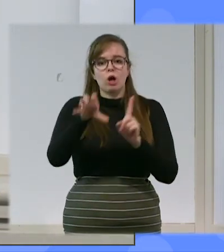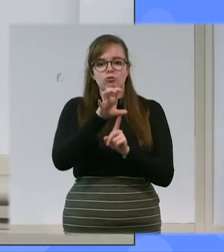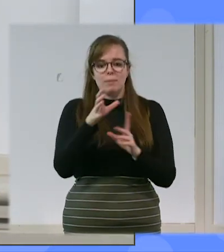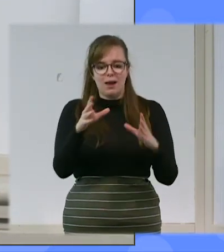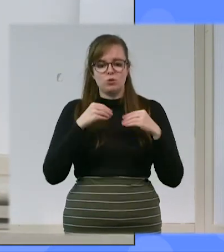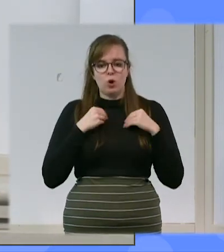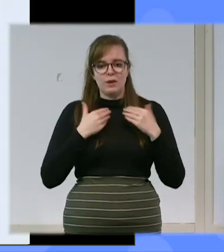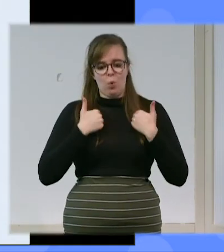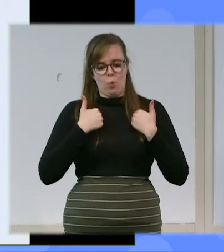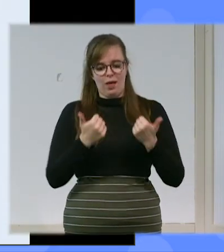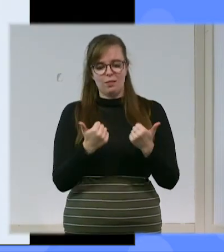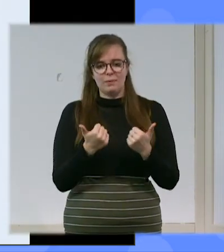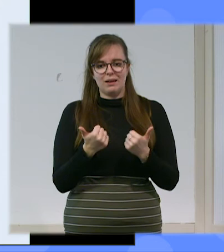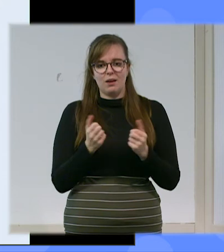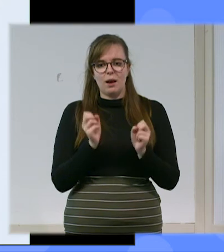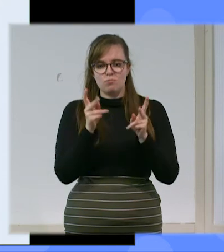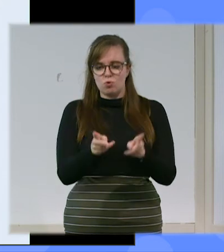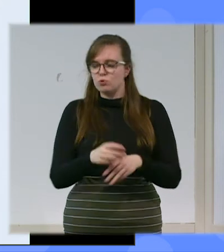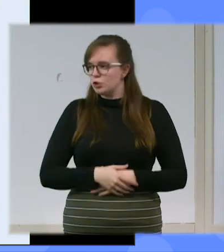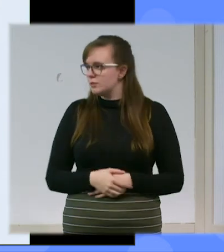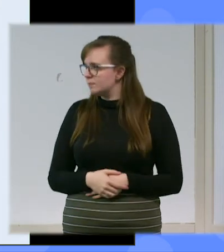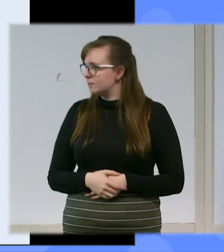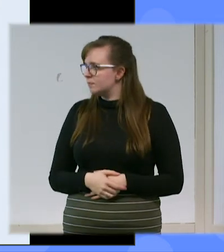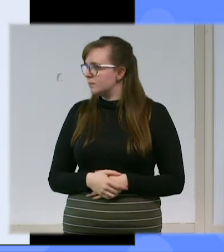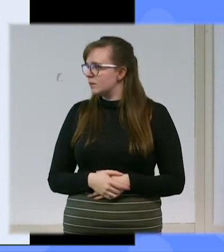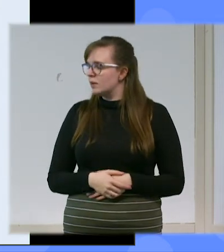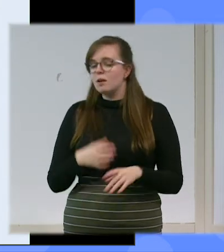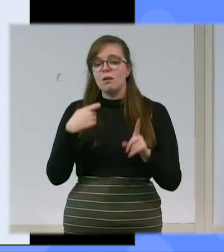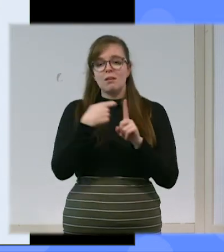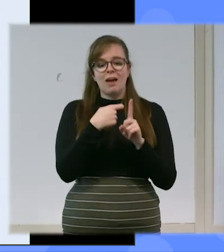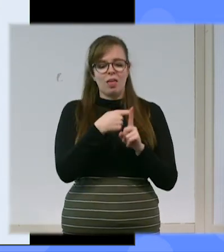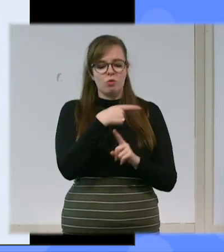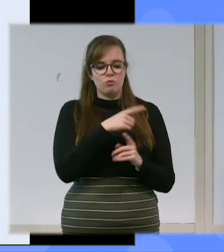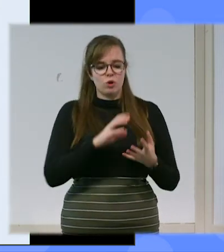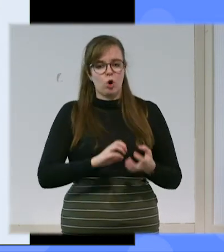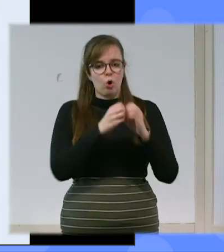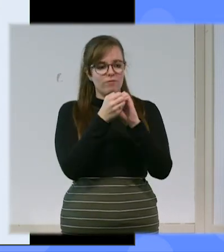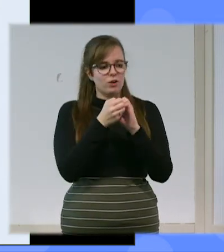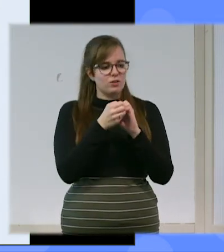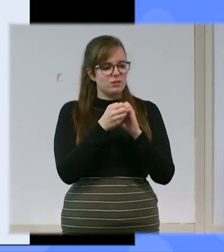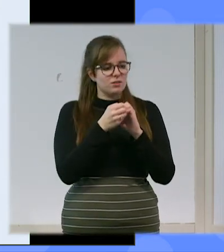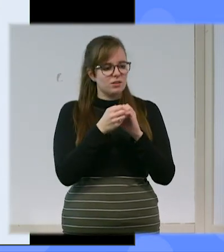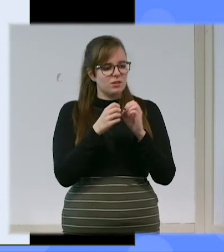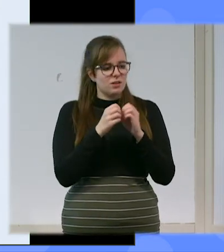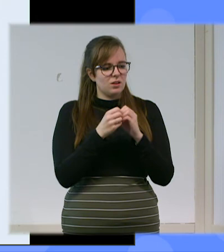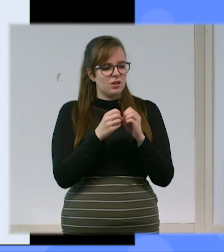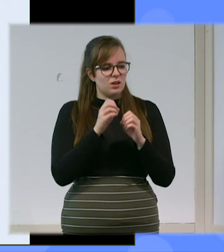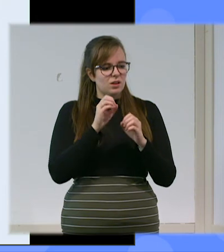words that will be familiar to you from last week and Katherine co-founded the Whale well-being economy Alliance Scotland and is part of that global